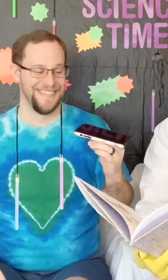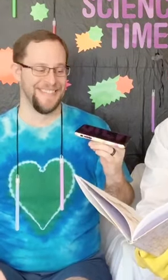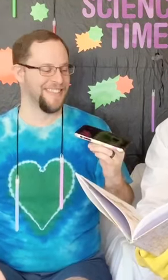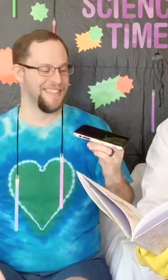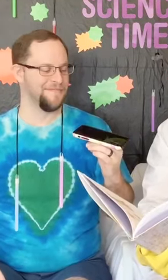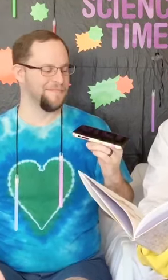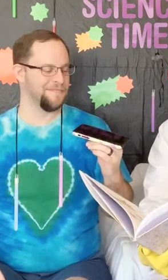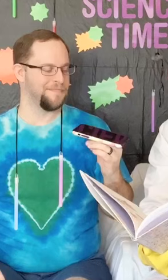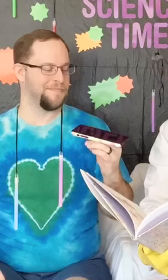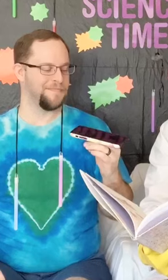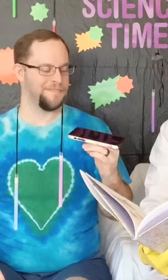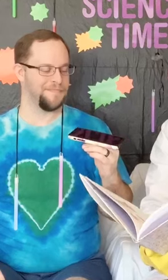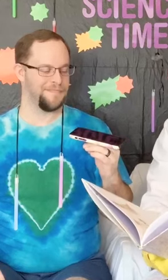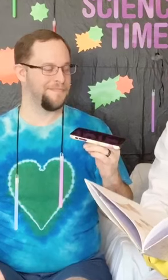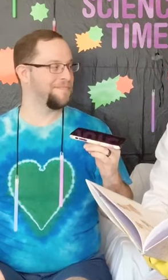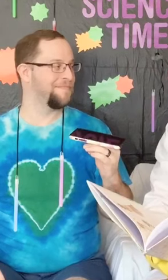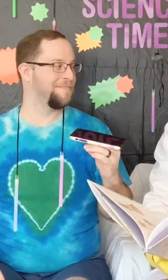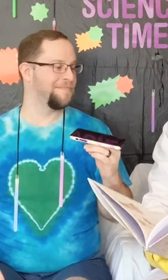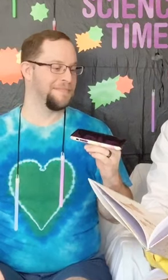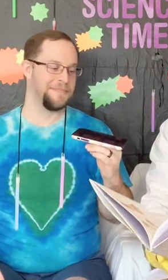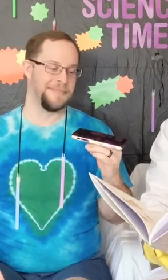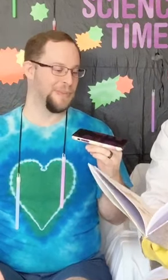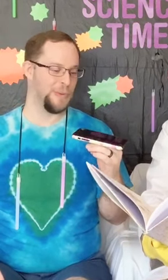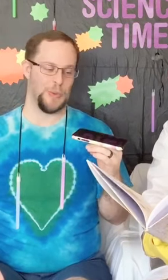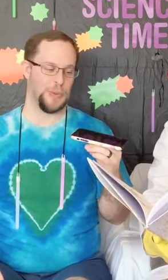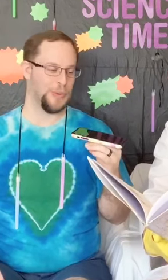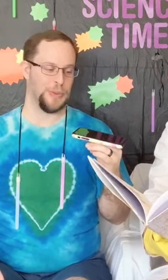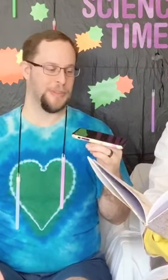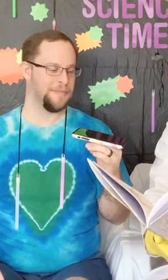No patch of bear paint could be seen on that wall.